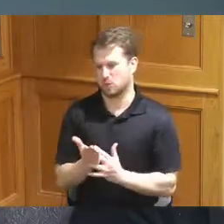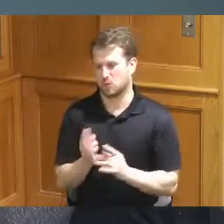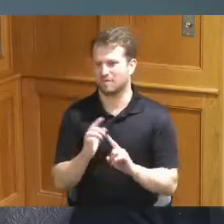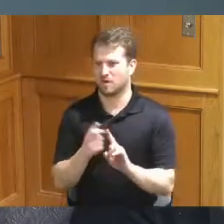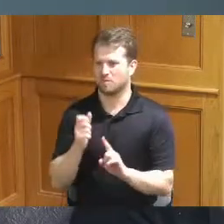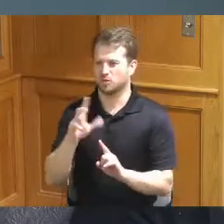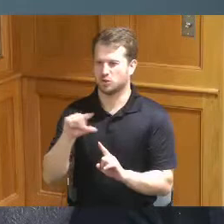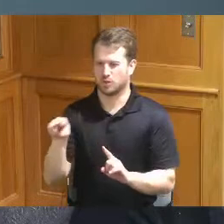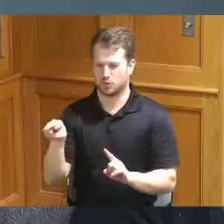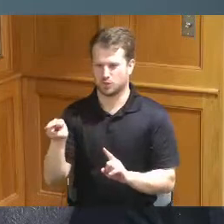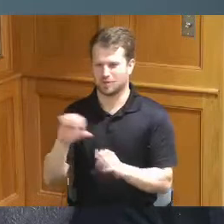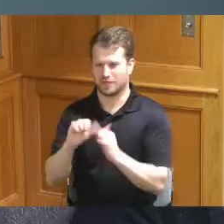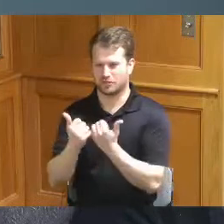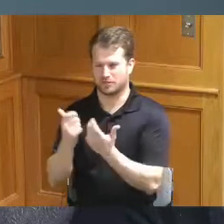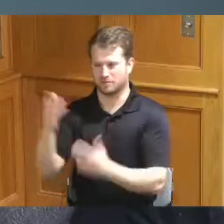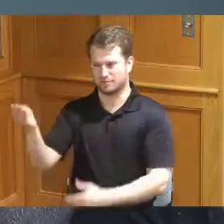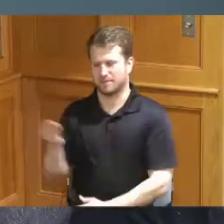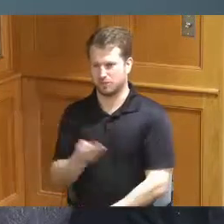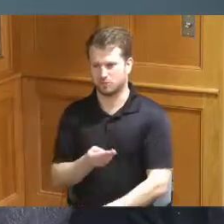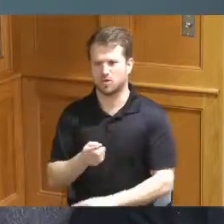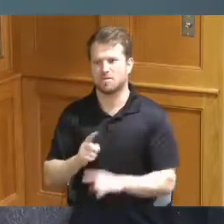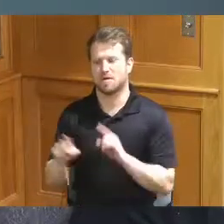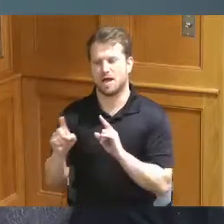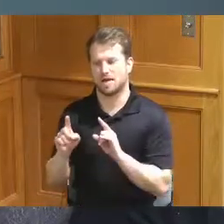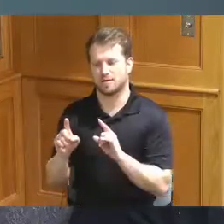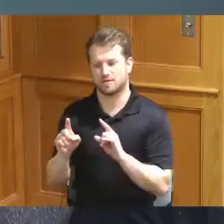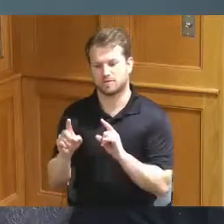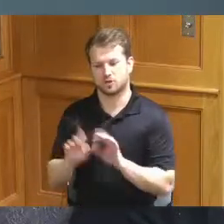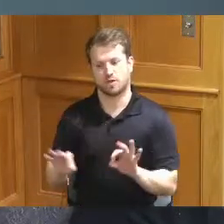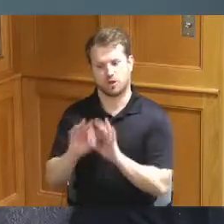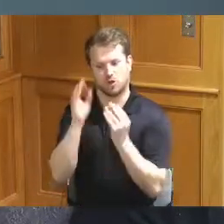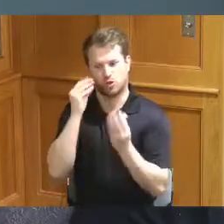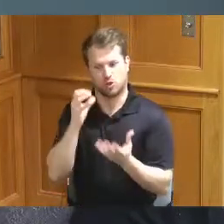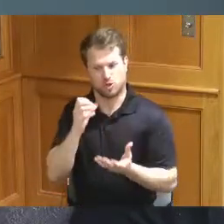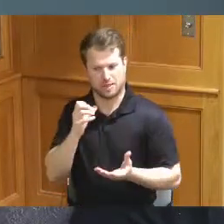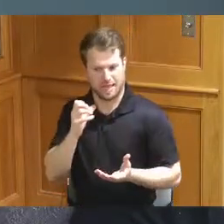critical element that's missing from this whole report for me if you go back to the partners